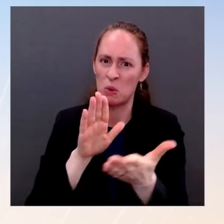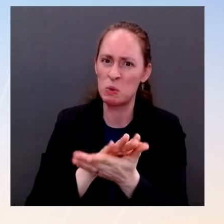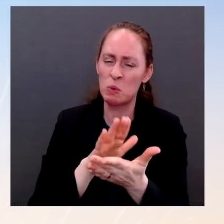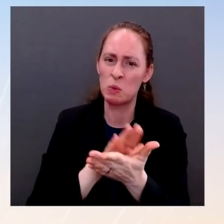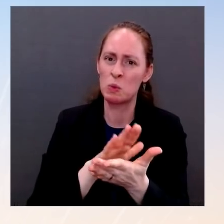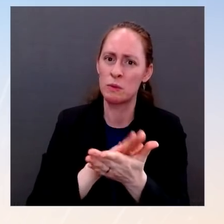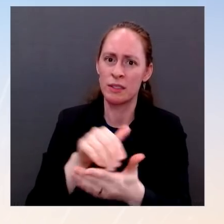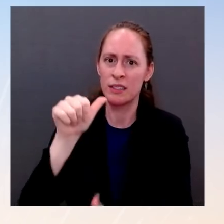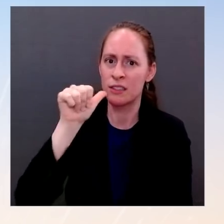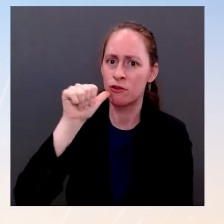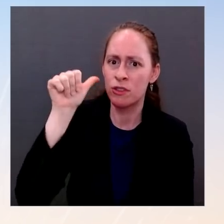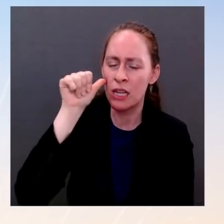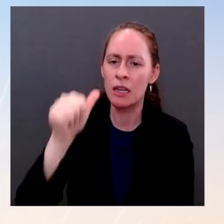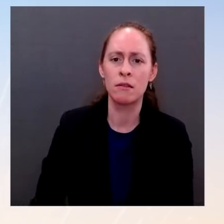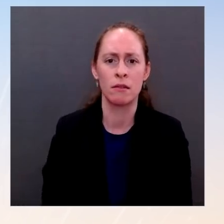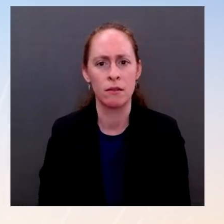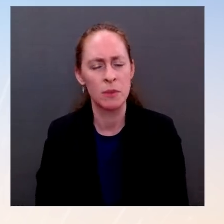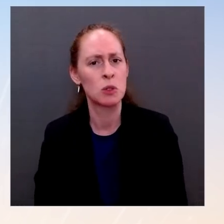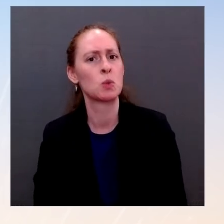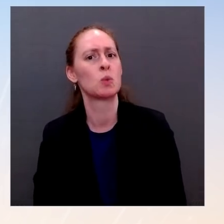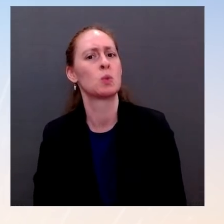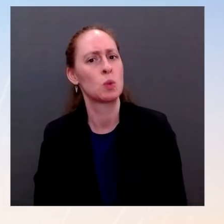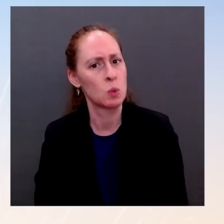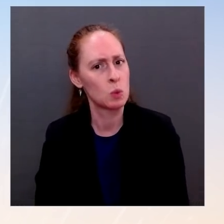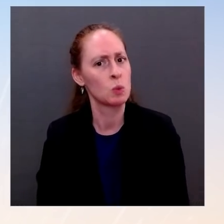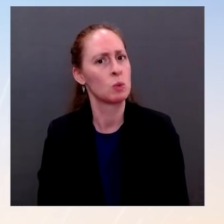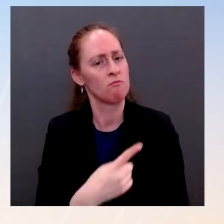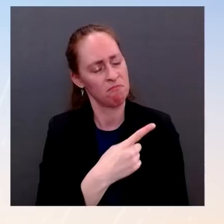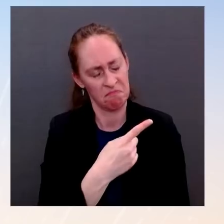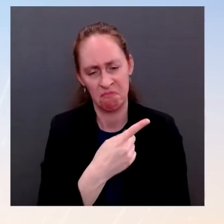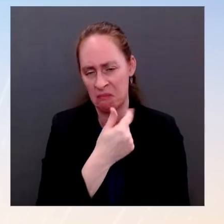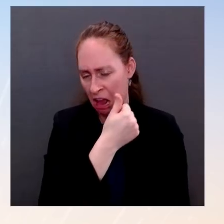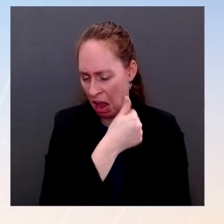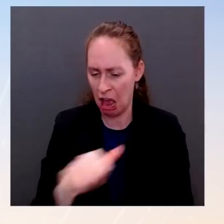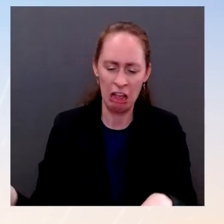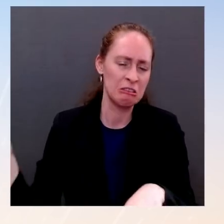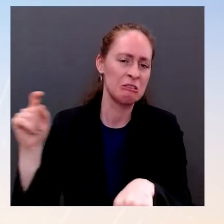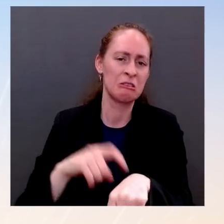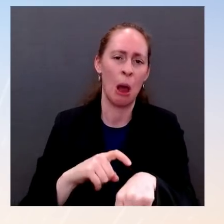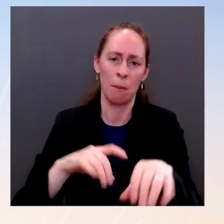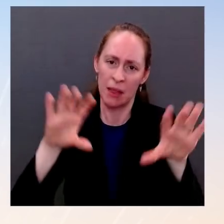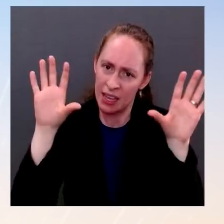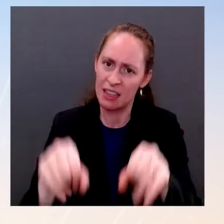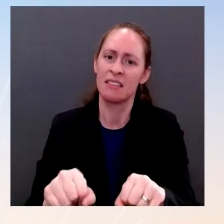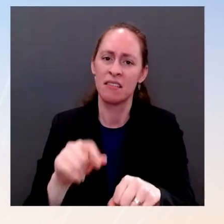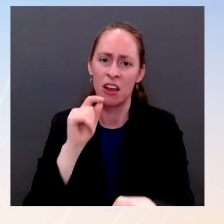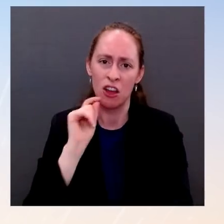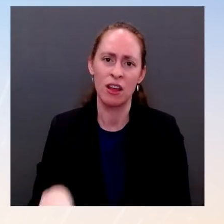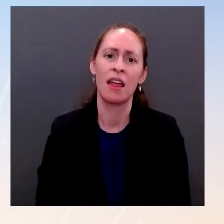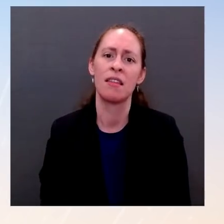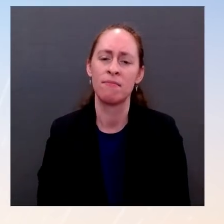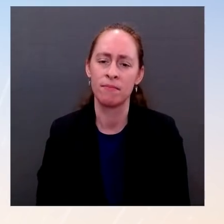So, of course, it's an important moment to have a conversation with his counterparts, but I would expect those to be ongoing.